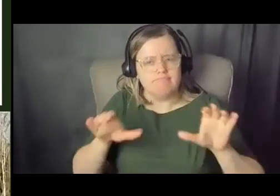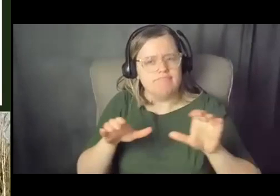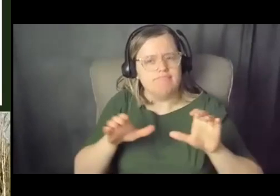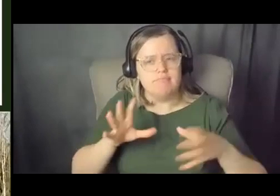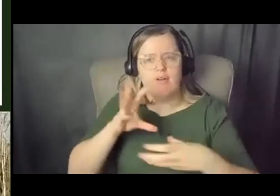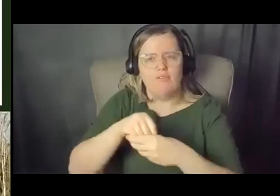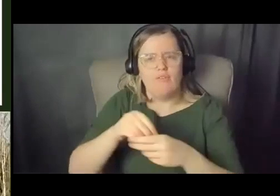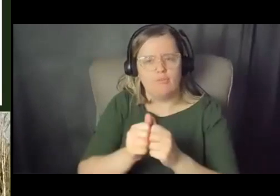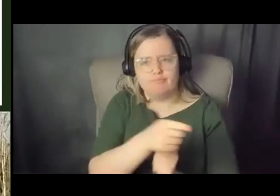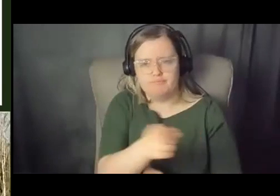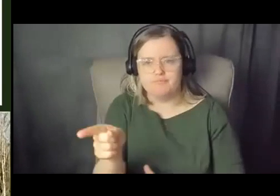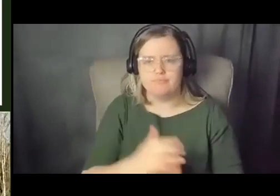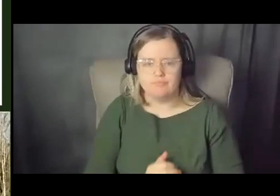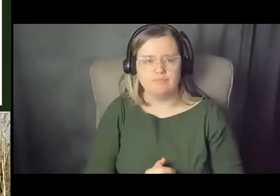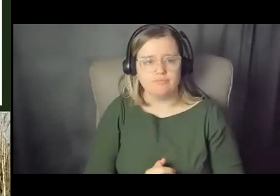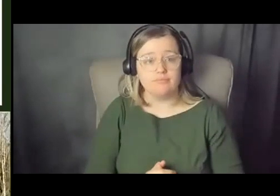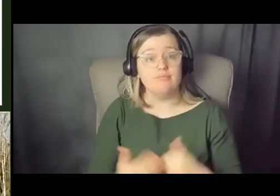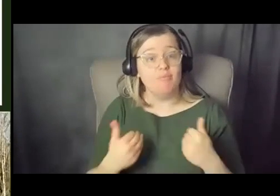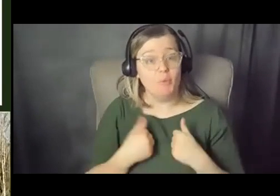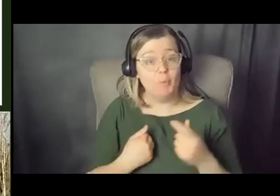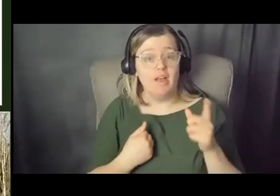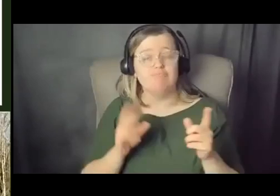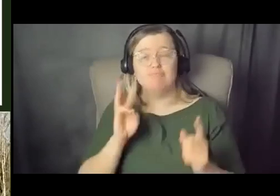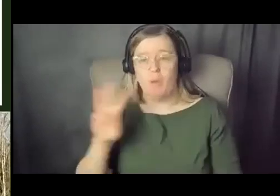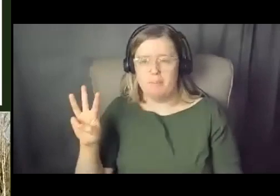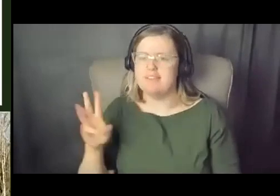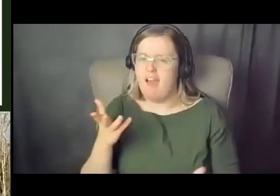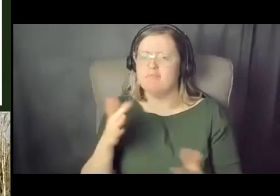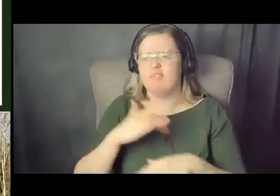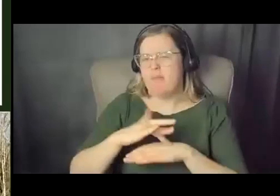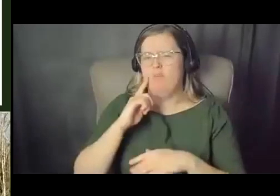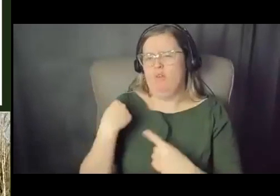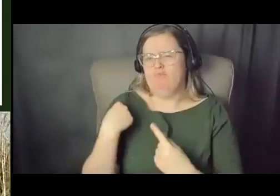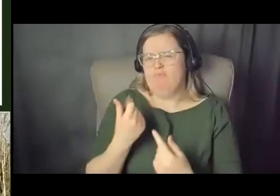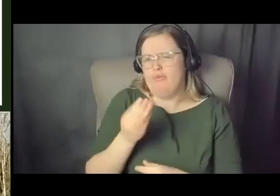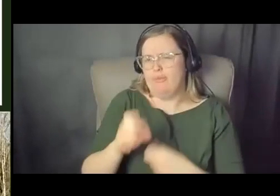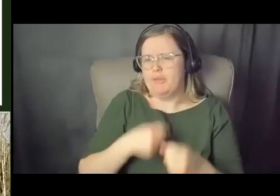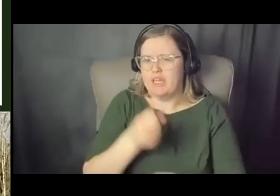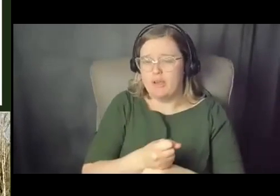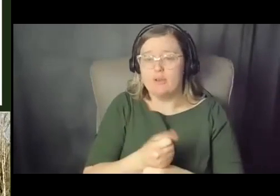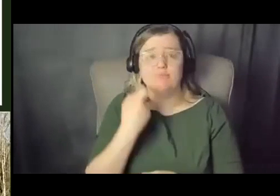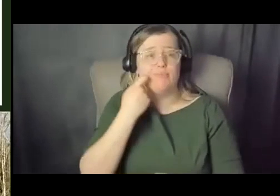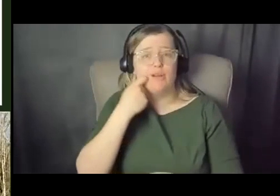We do have a project web page that's been up for several years. We just sent out a newsletter, we'll be sending out more